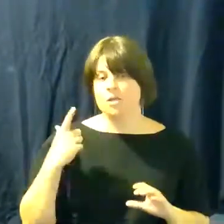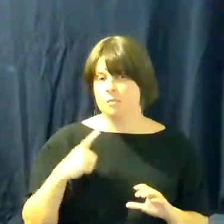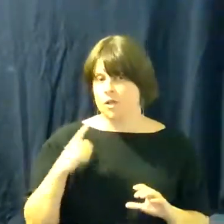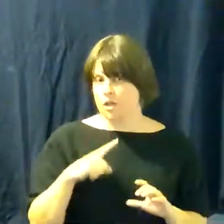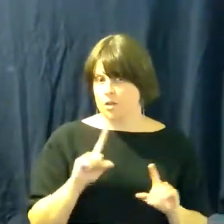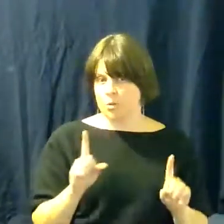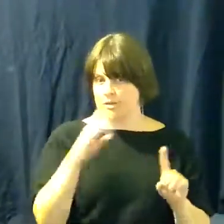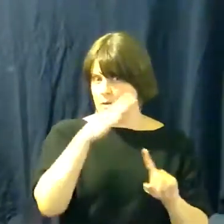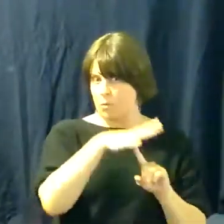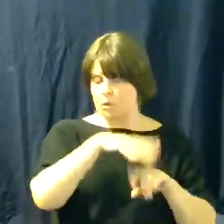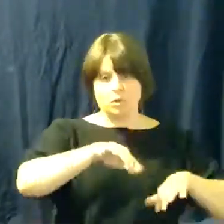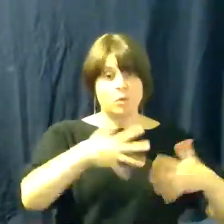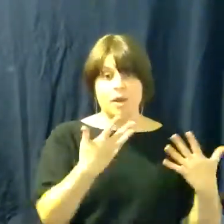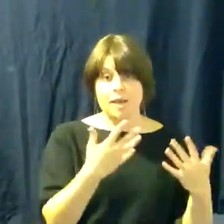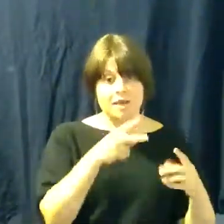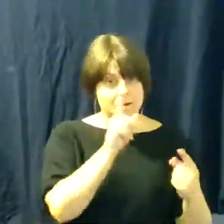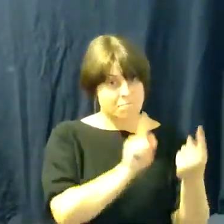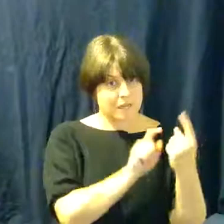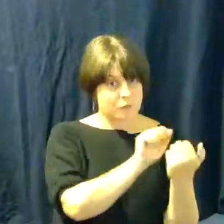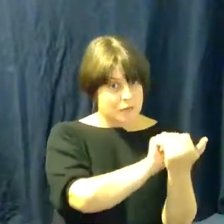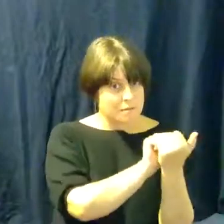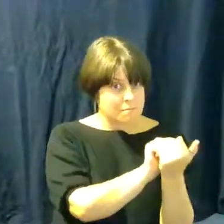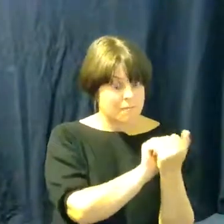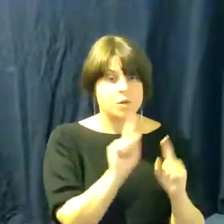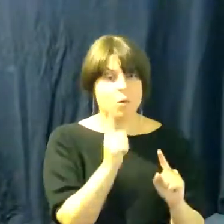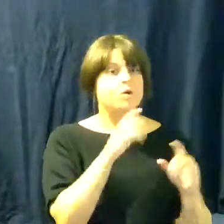In the second session we will look a lot of communication because the